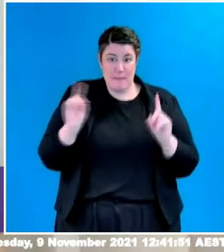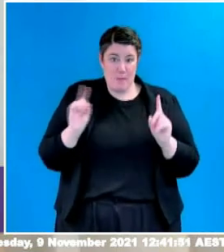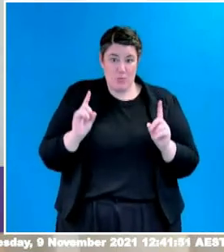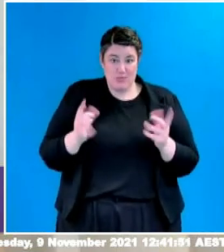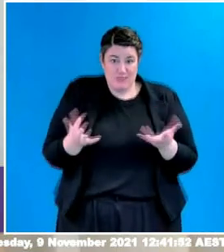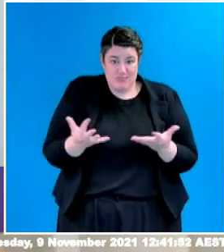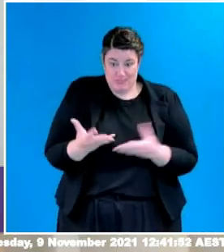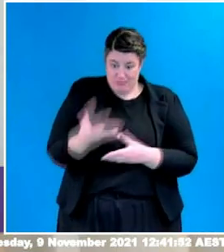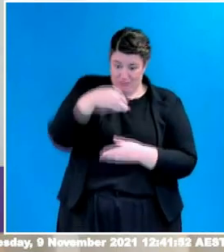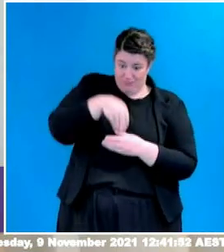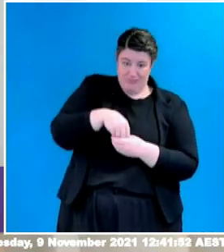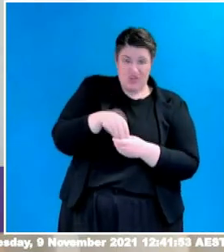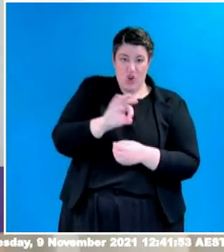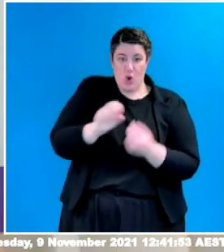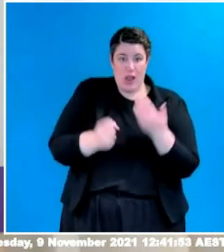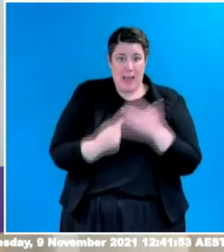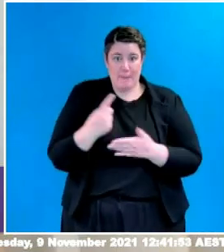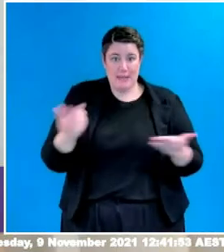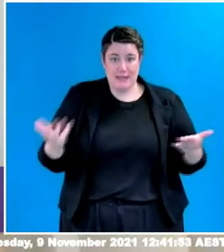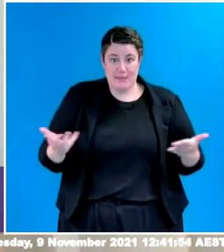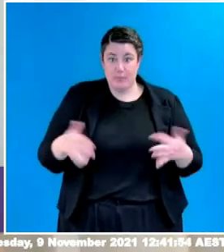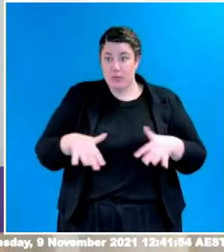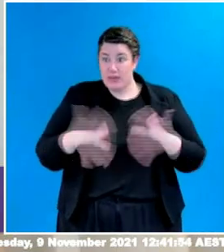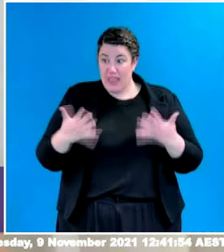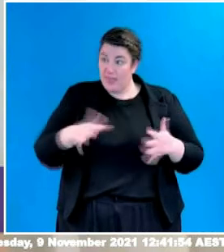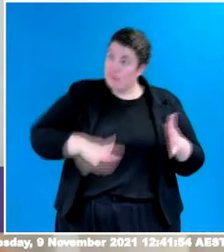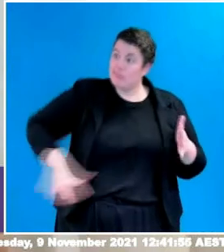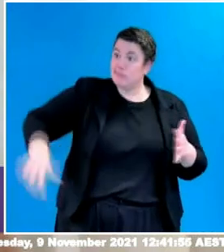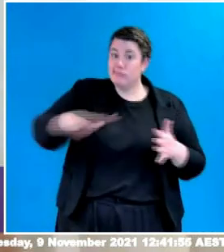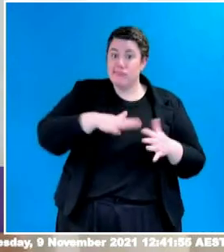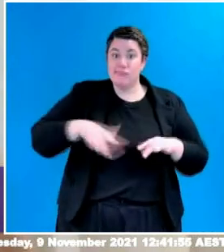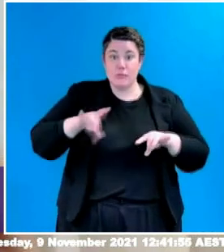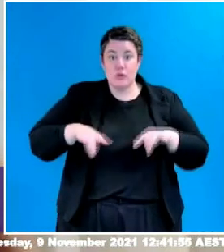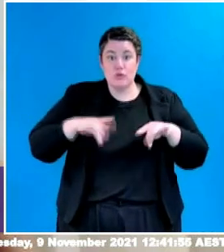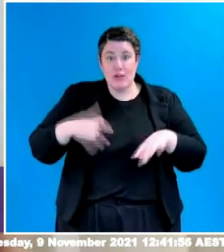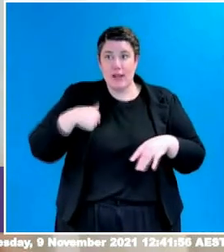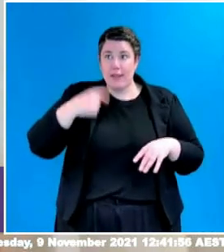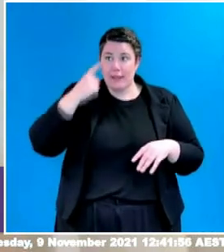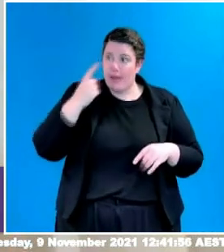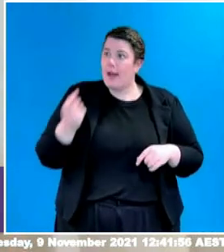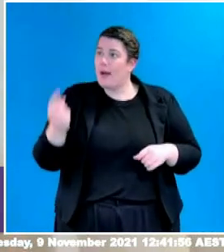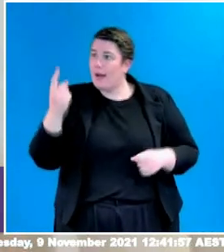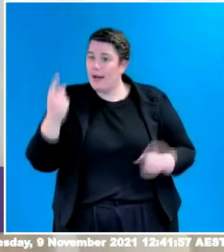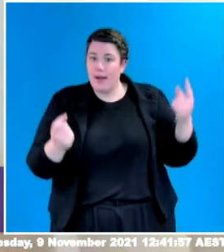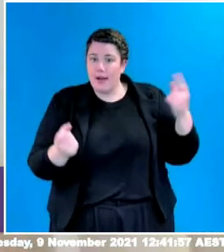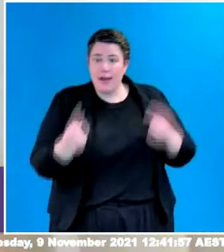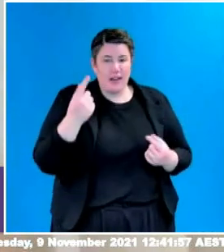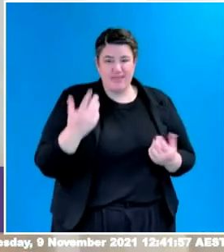There is no work I am aware of where that is being addressed in a robust way